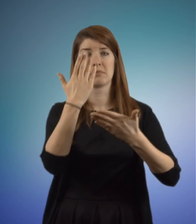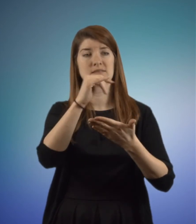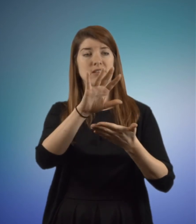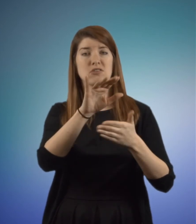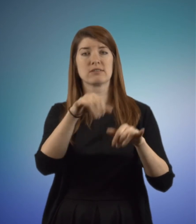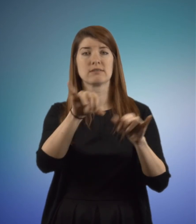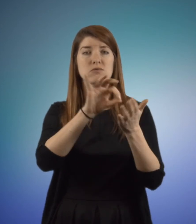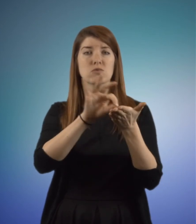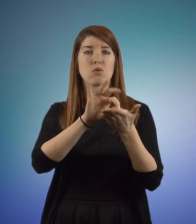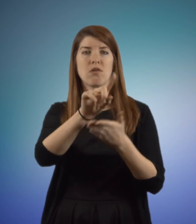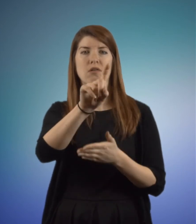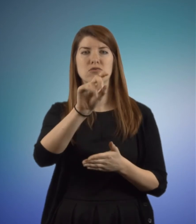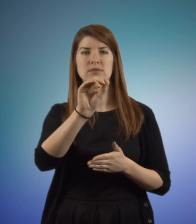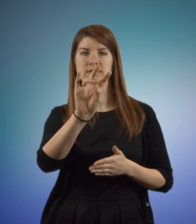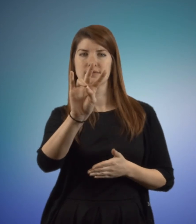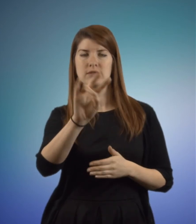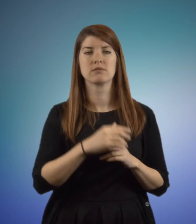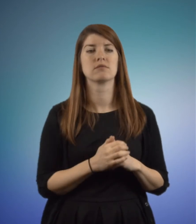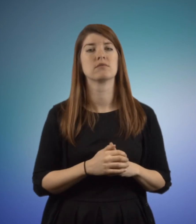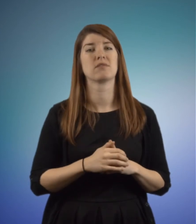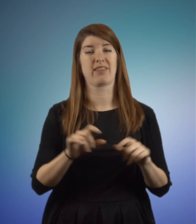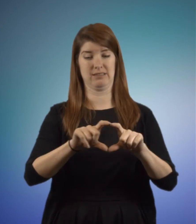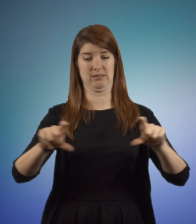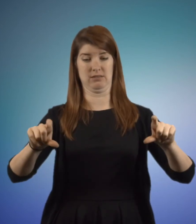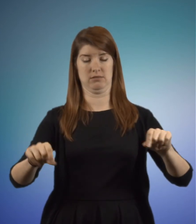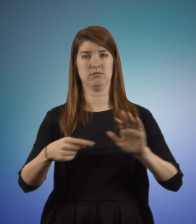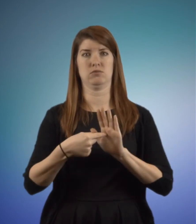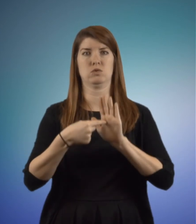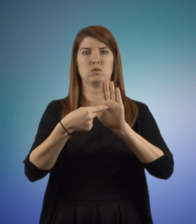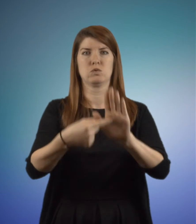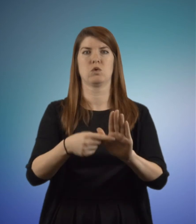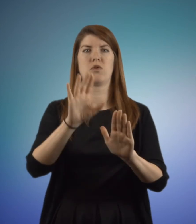Following table outlines, this student's receptive vocabulary scores.